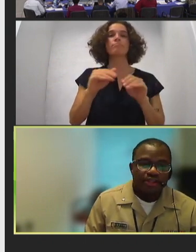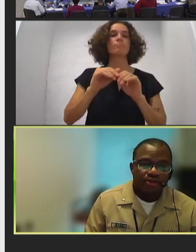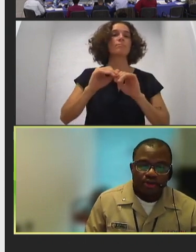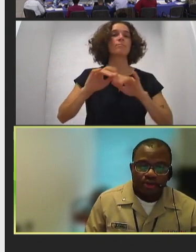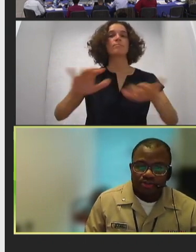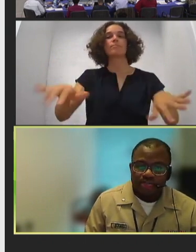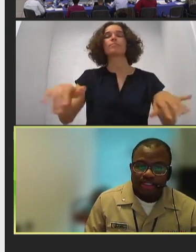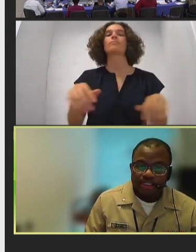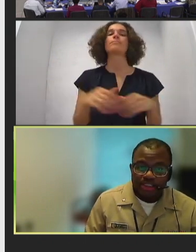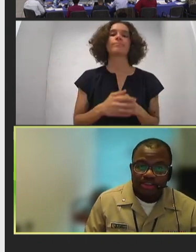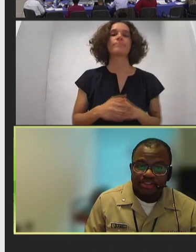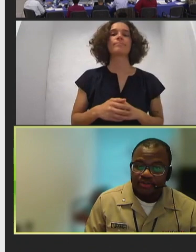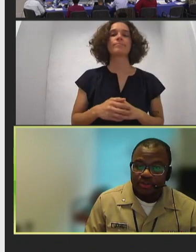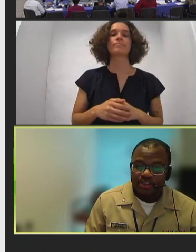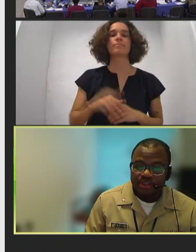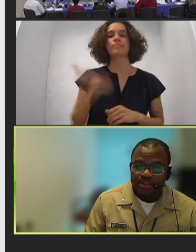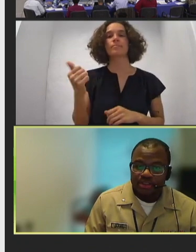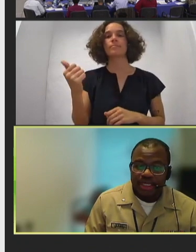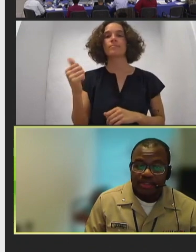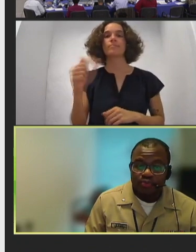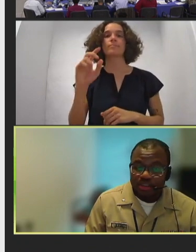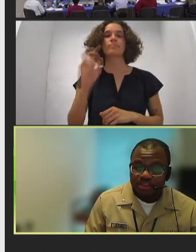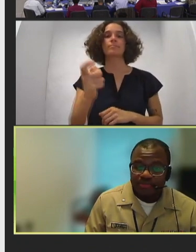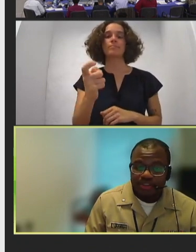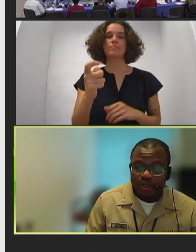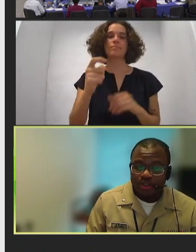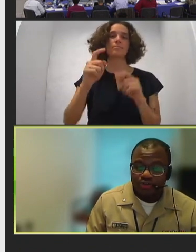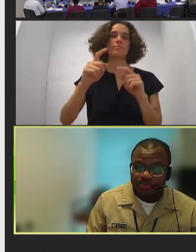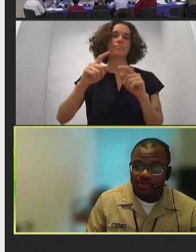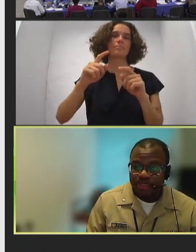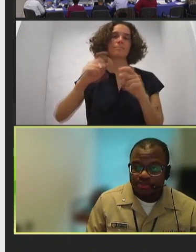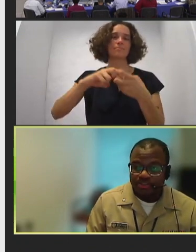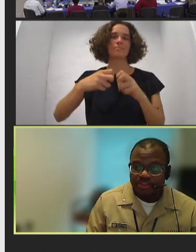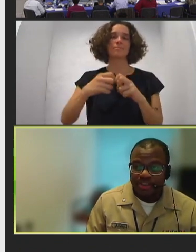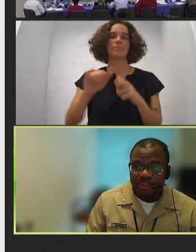There are also diagnostic difficulties and relatively long treatment regimens